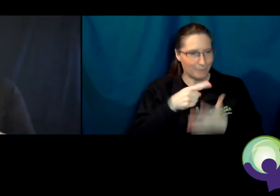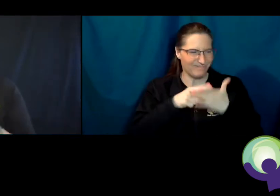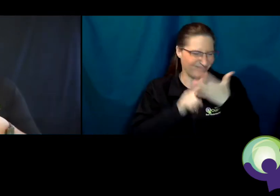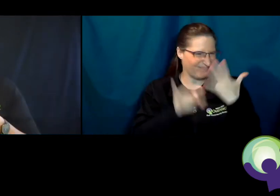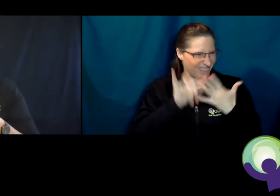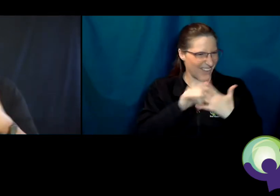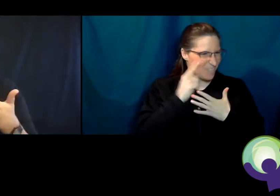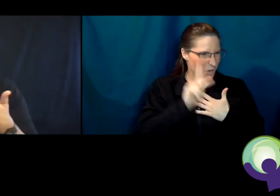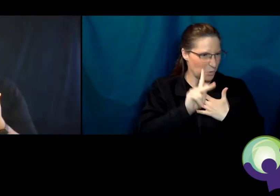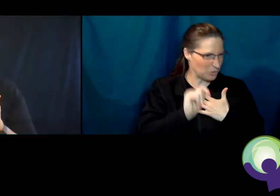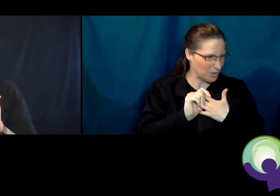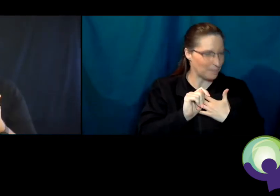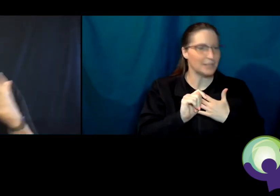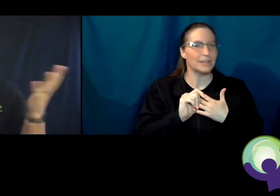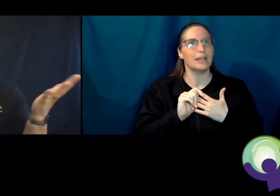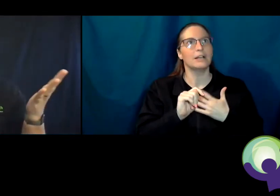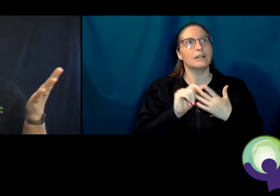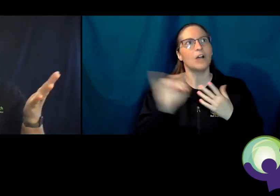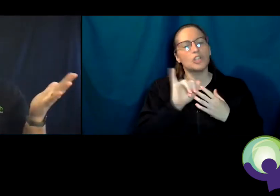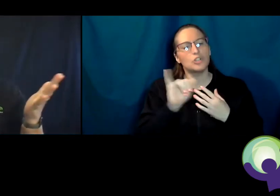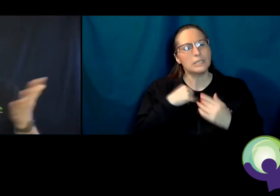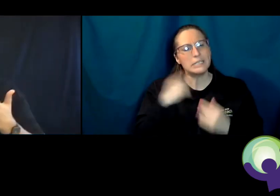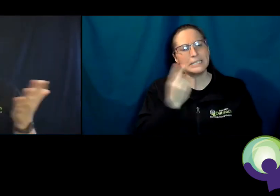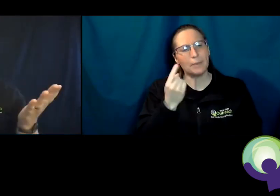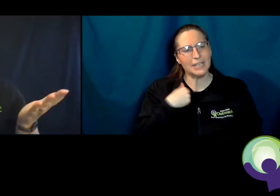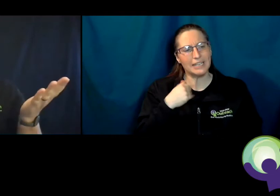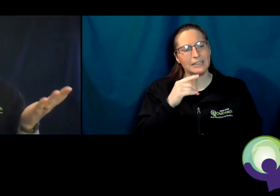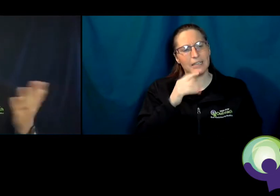so where the headquarters are and then what's something that the company is really known for?